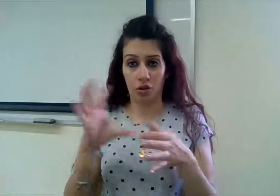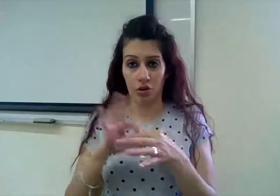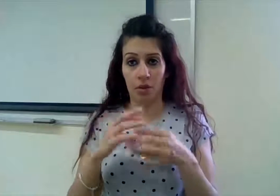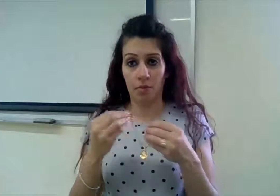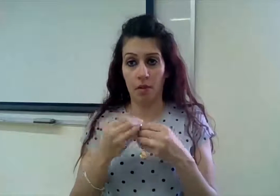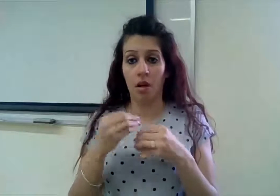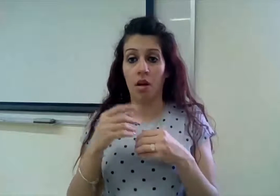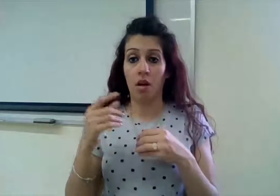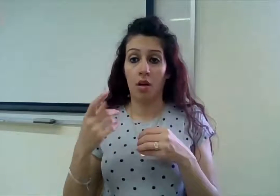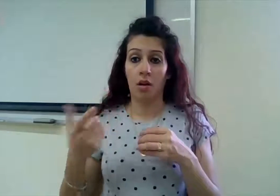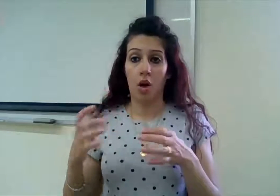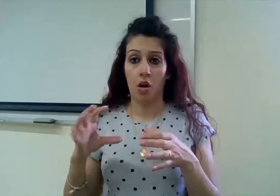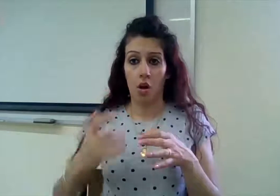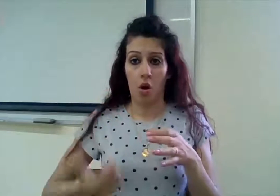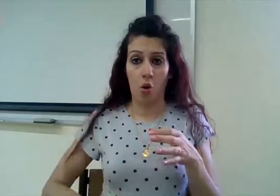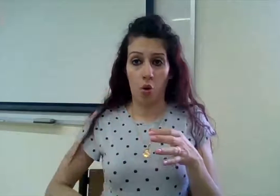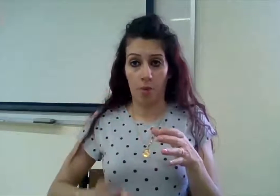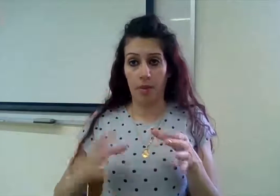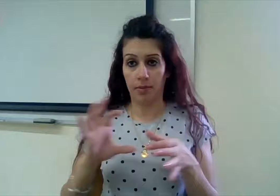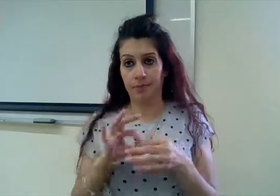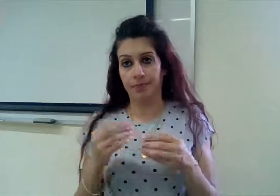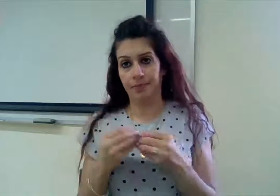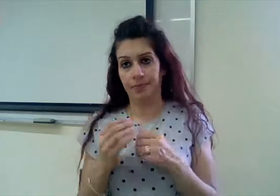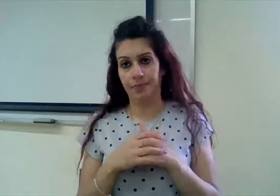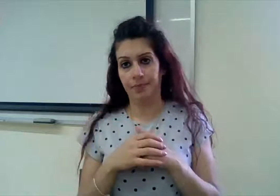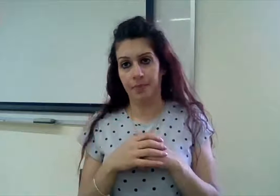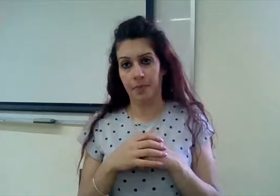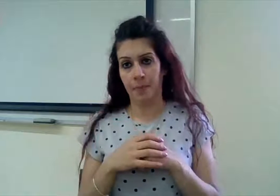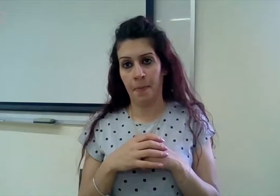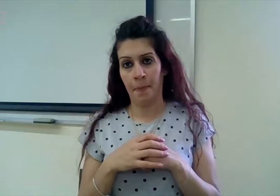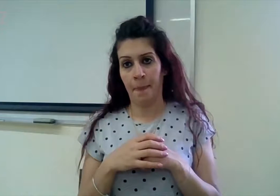they found all of a sudden that even though they were sharing online they